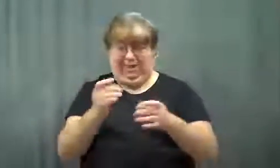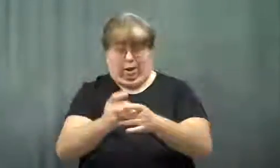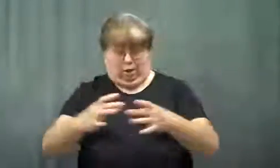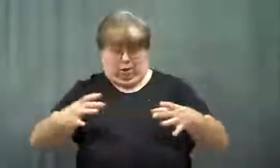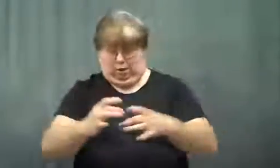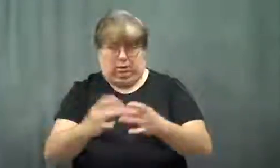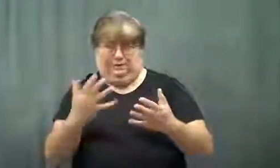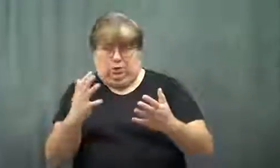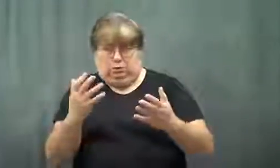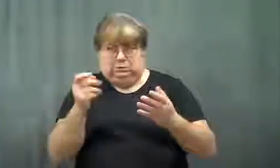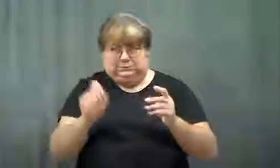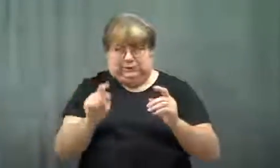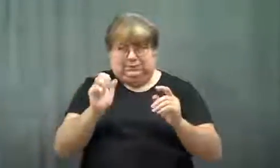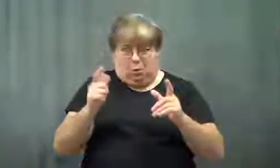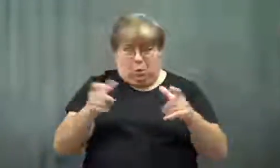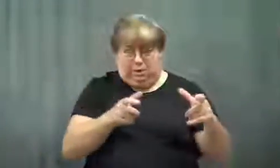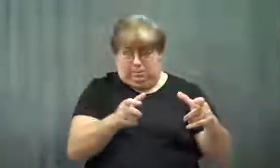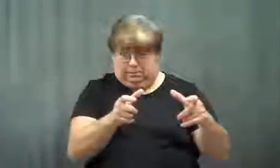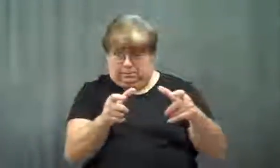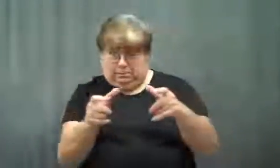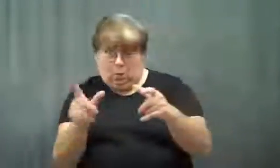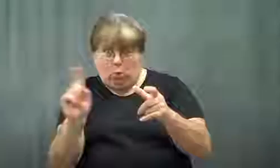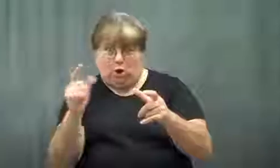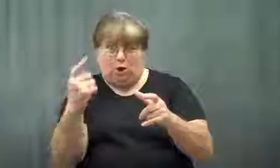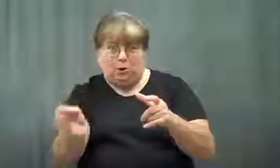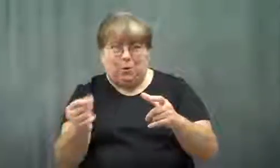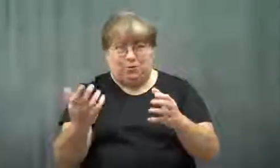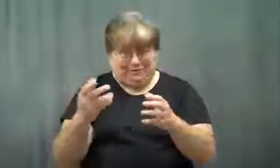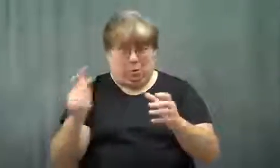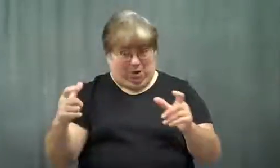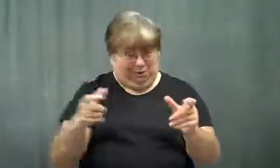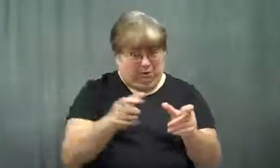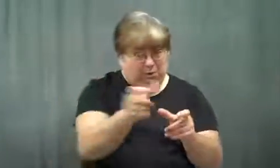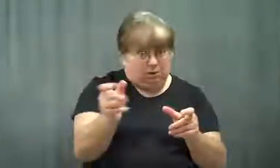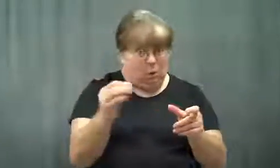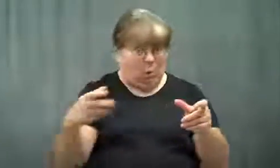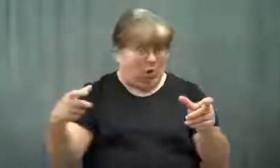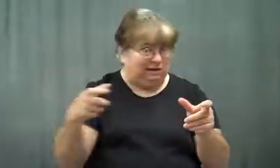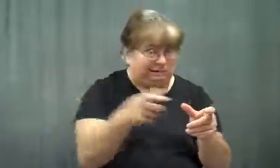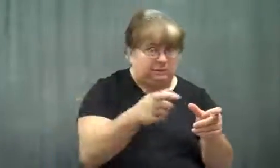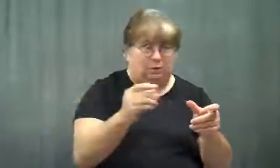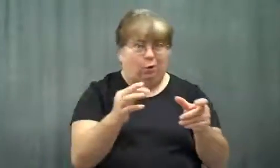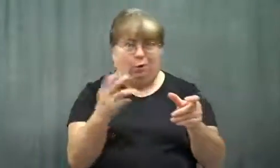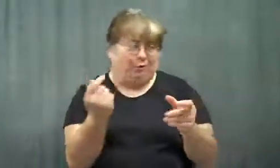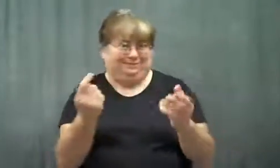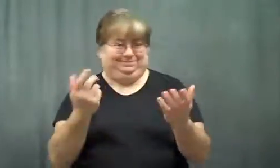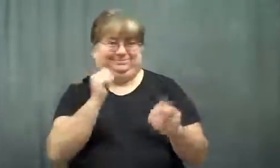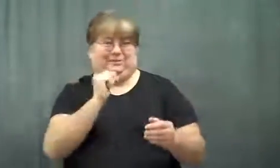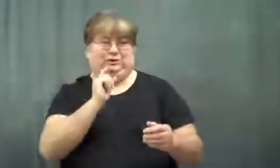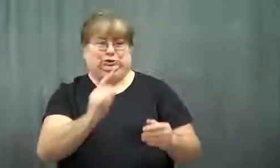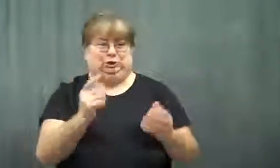While the eye is changing it is hard to tell exactly where it is headed.